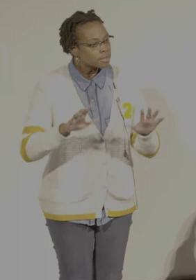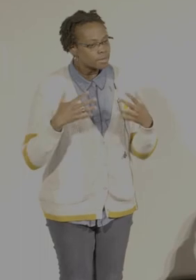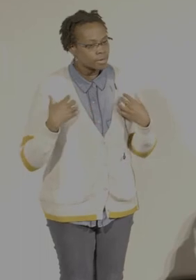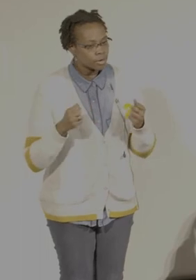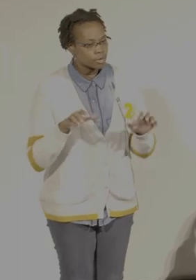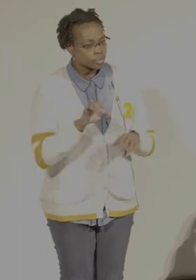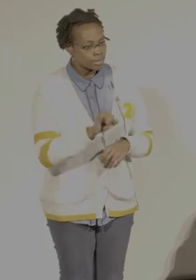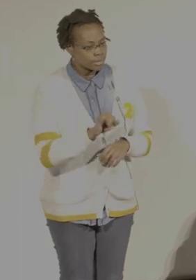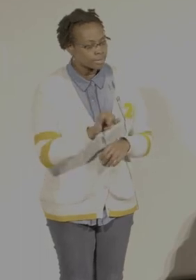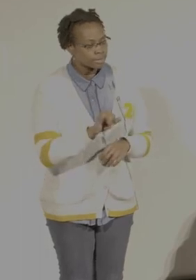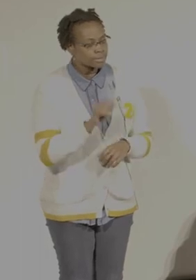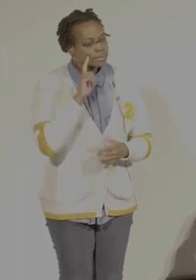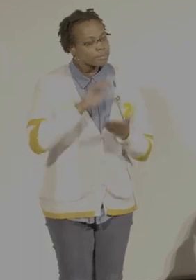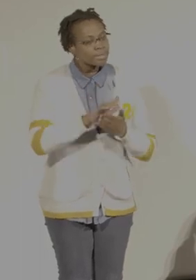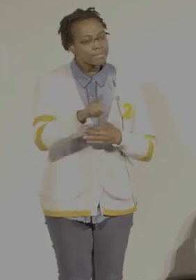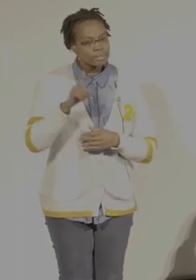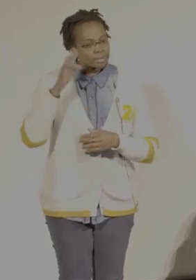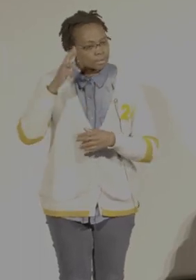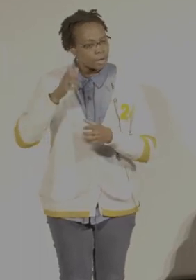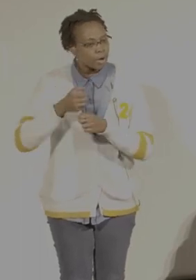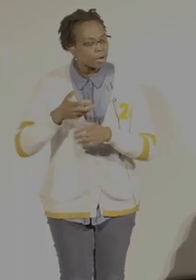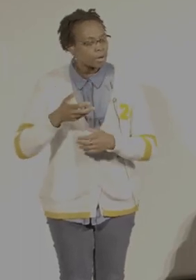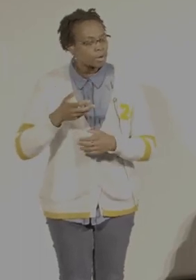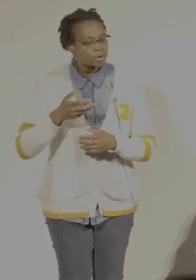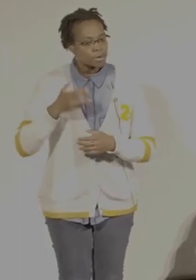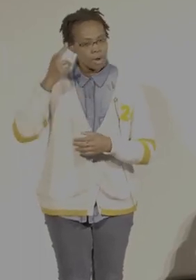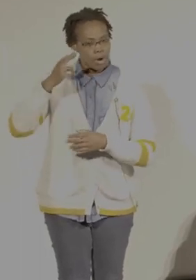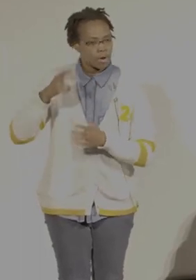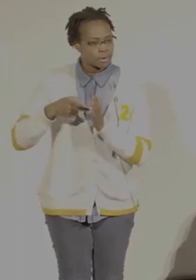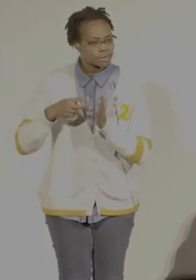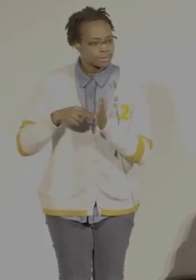They believe in this course. And these men and women are extraordinarily brave.